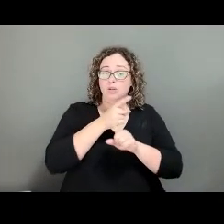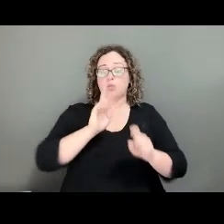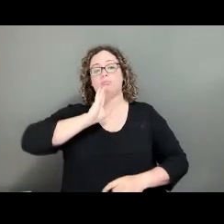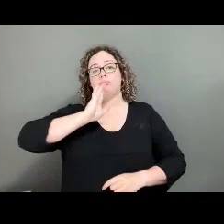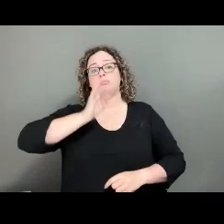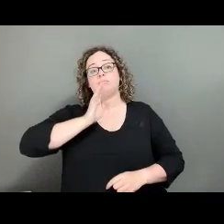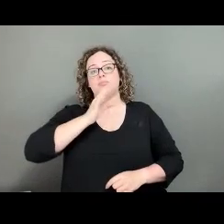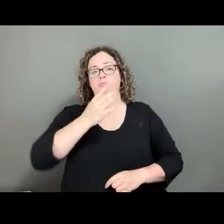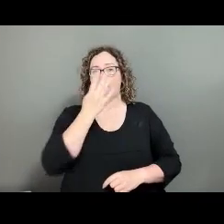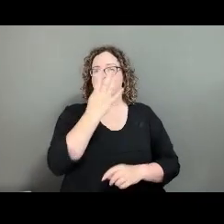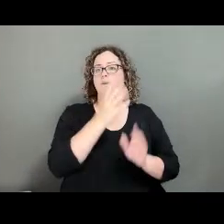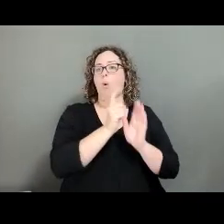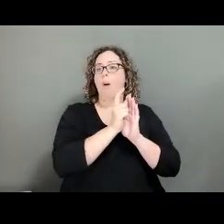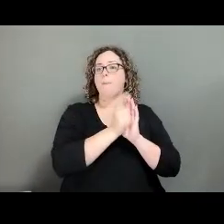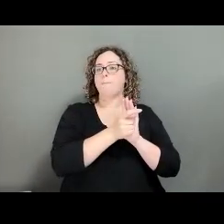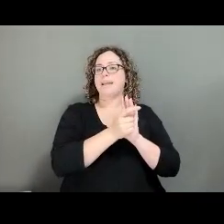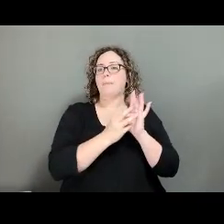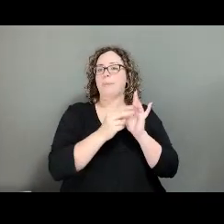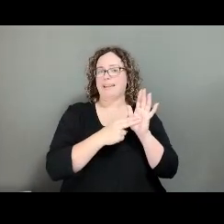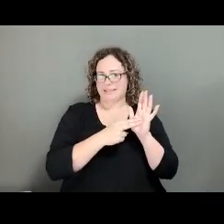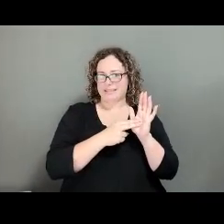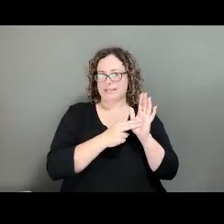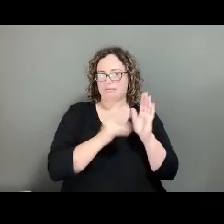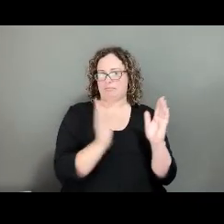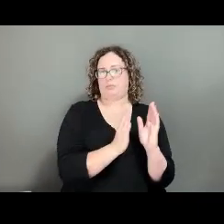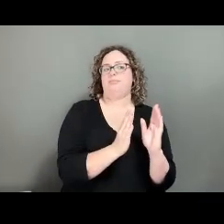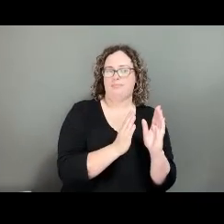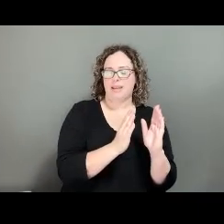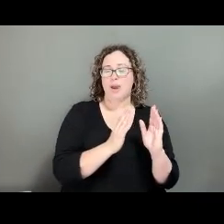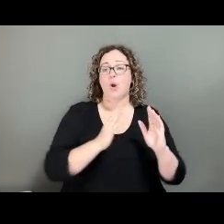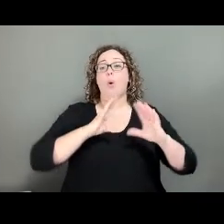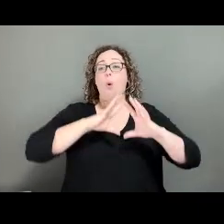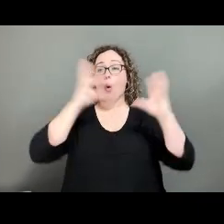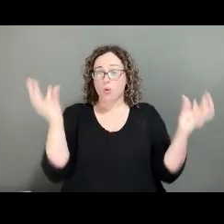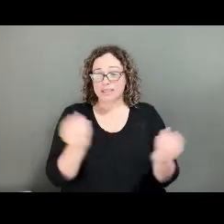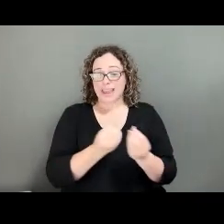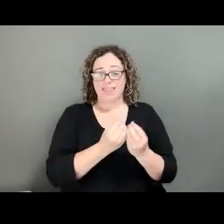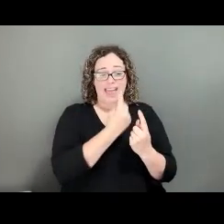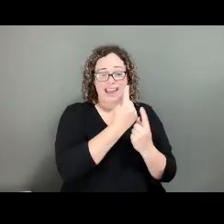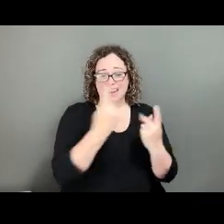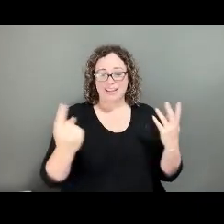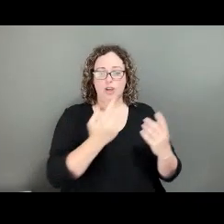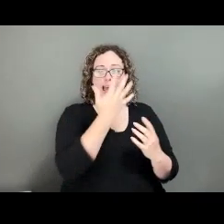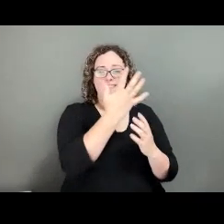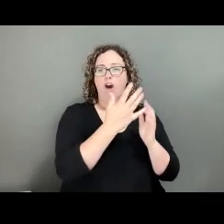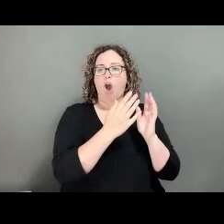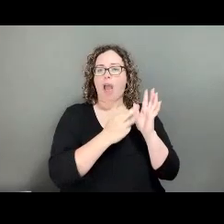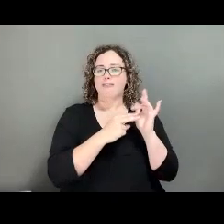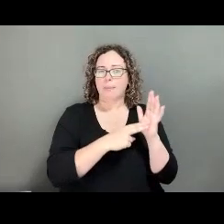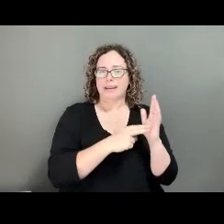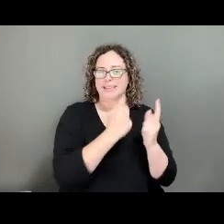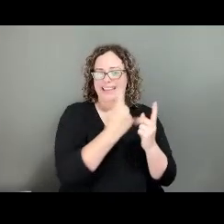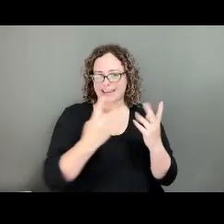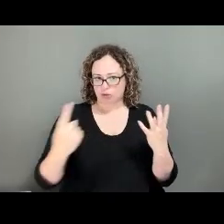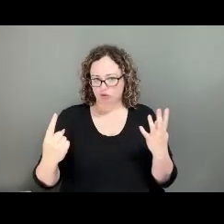There's five minutes sort of designated in total, but we're assuming that at the end, people are going to be bursting with questions and comments and all of that.